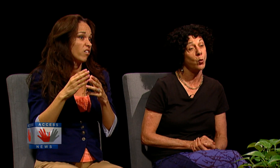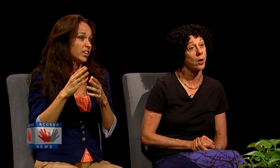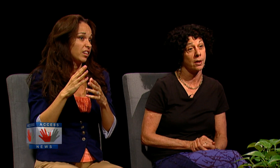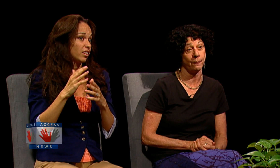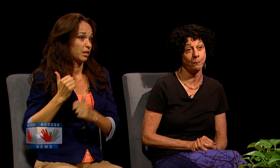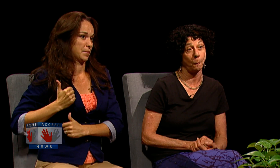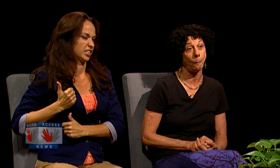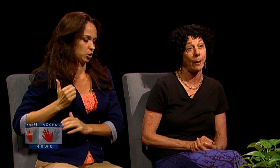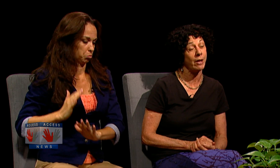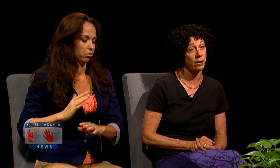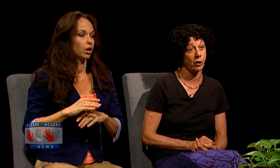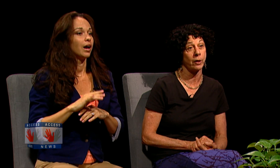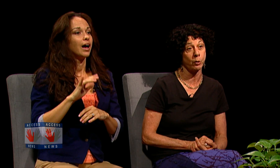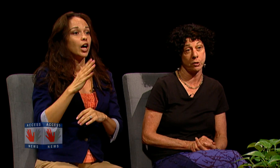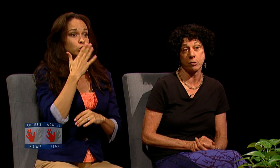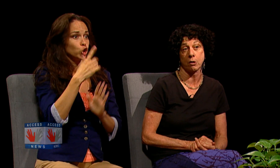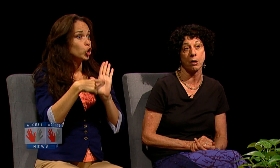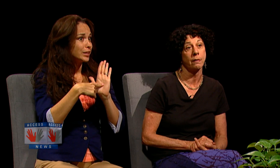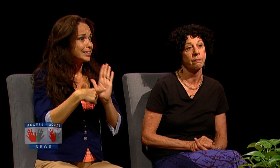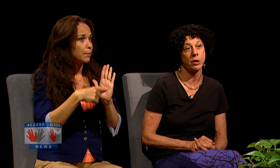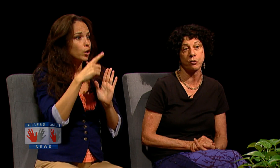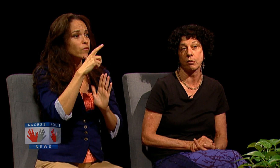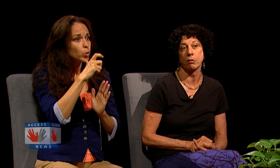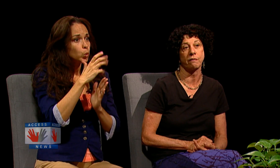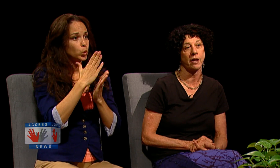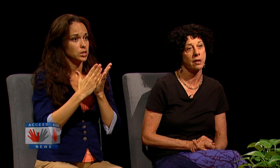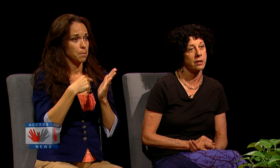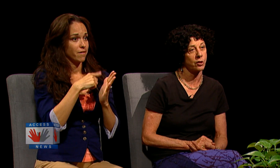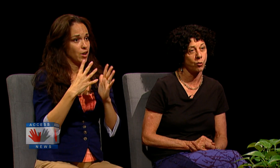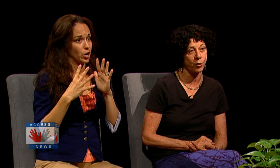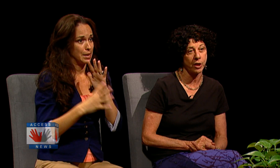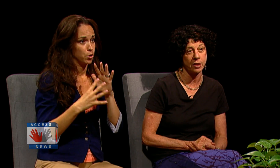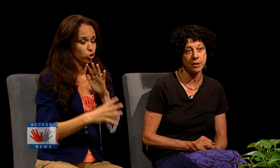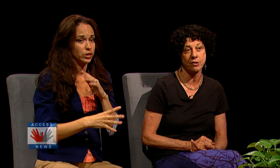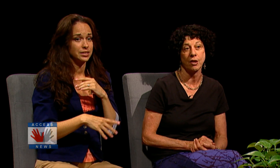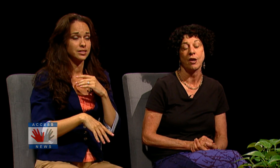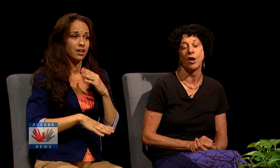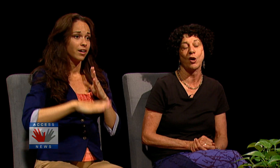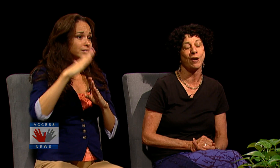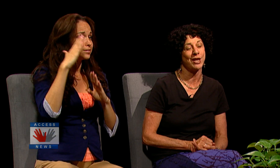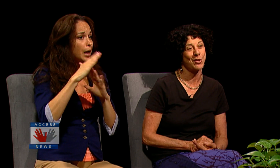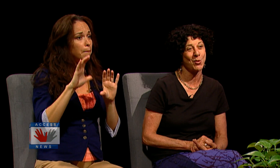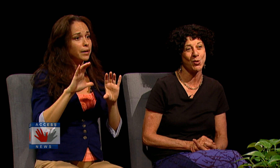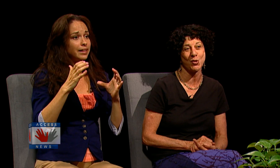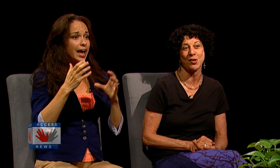OF WHO-- MANY OF OUR IMMIGRANTS ARE. THESE ARE THE VALEDICTORIANS OF HIGH SCHOOLS,